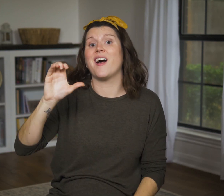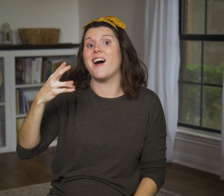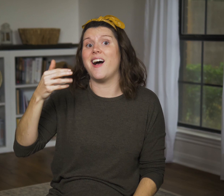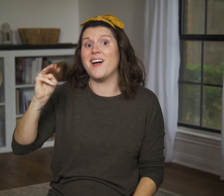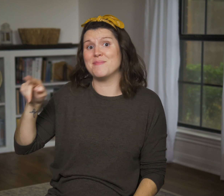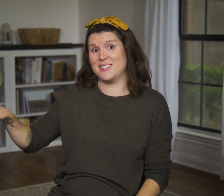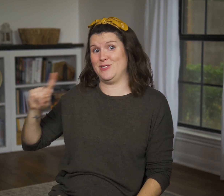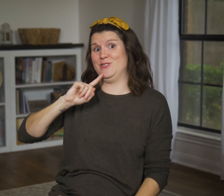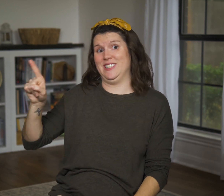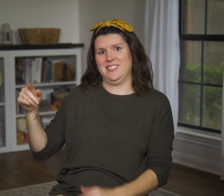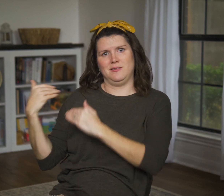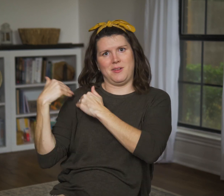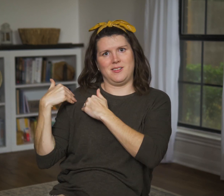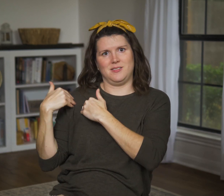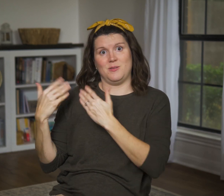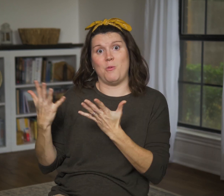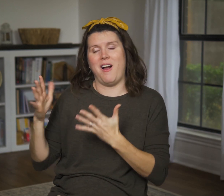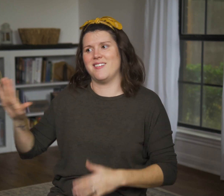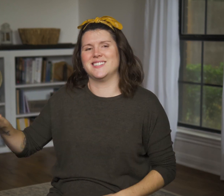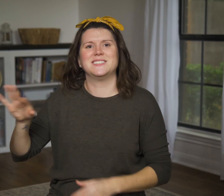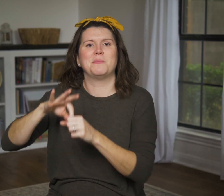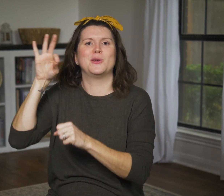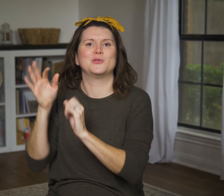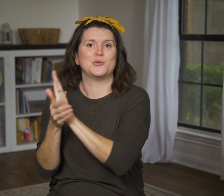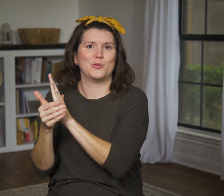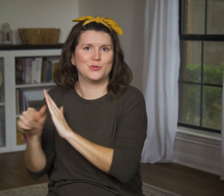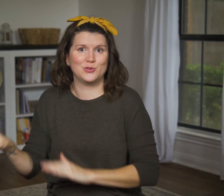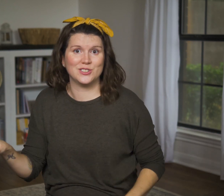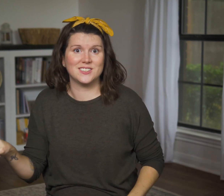Achan is personally responsible for his spiritual adultery,